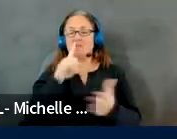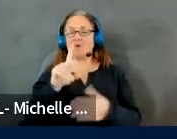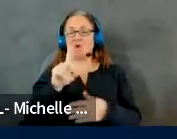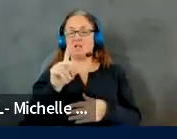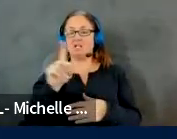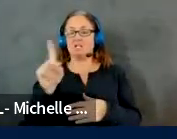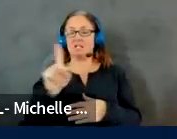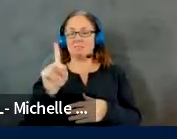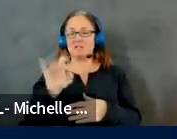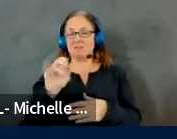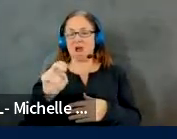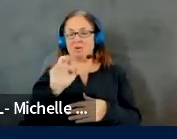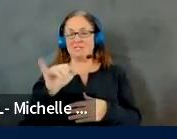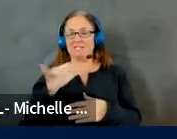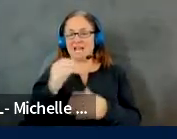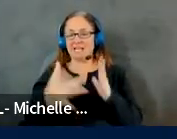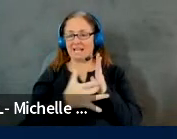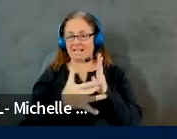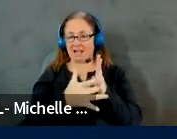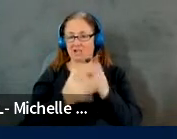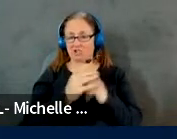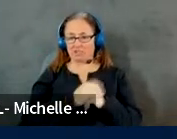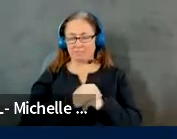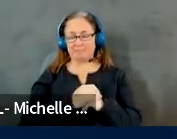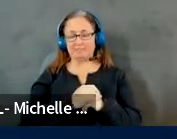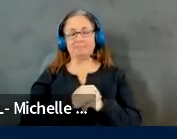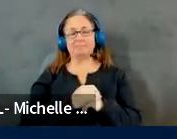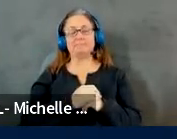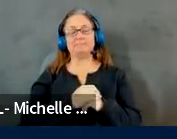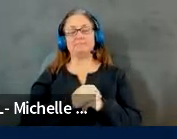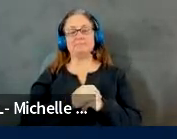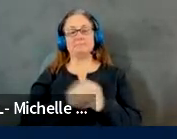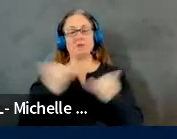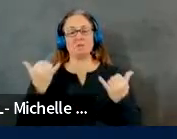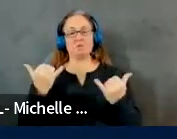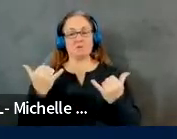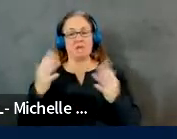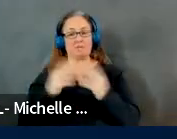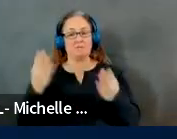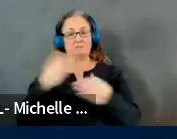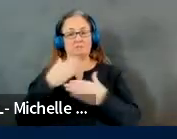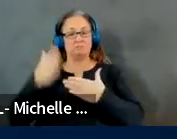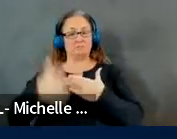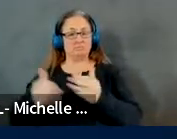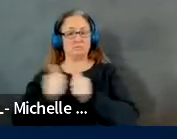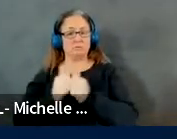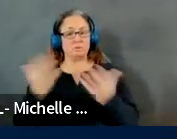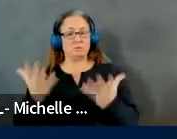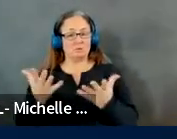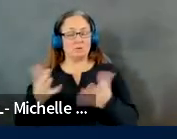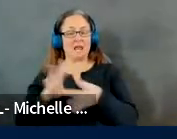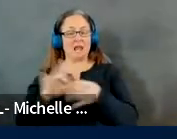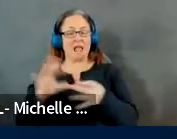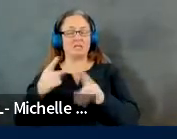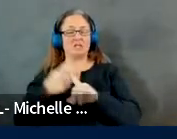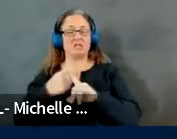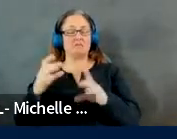and Technology. We will close today's session with remarks from the U.S. Access Board's Executive